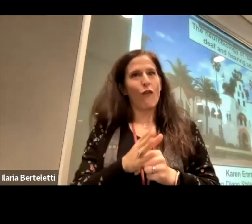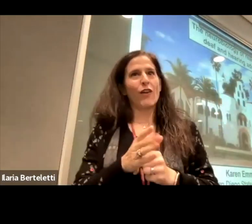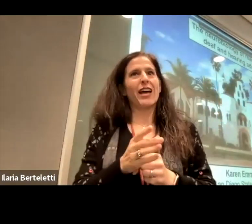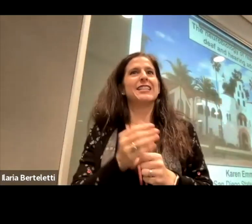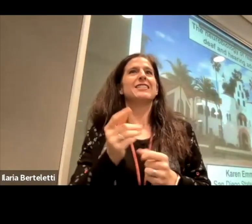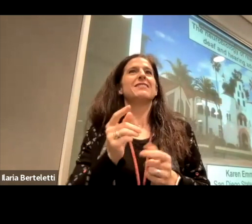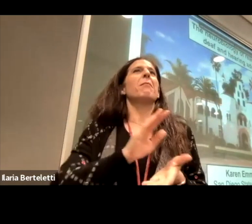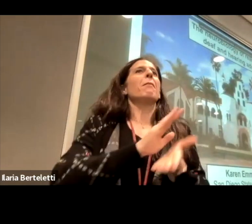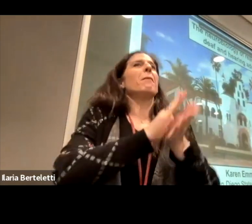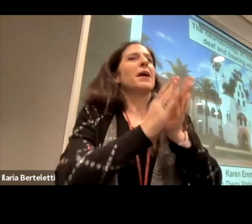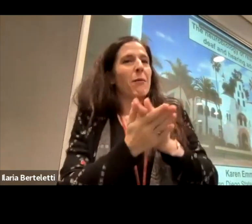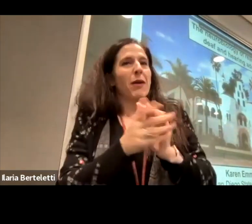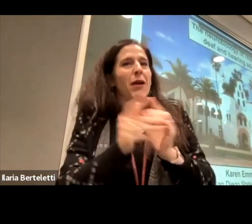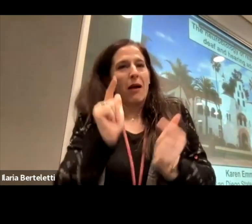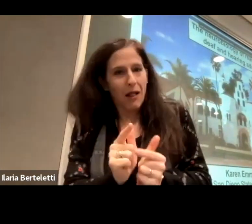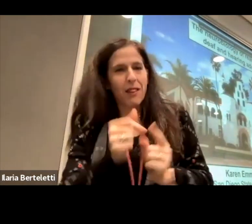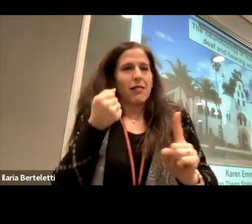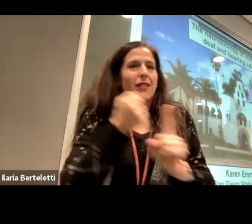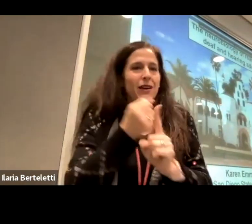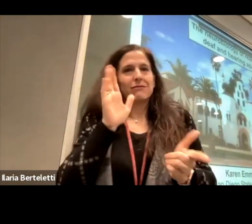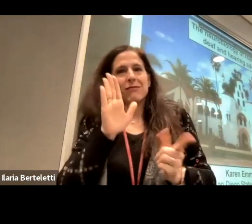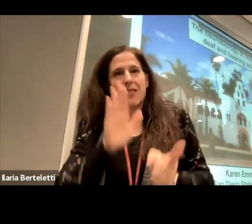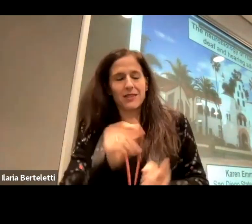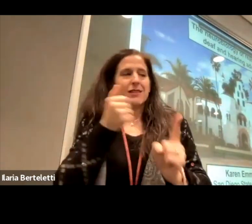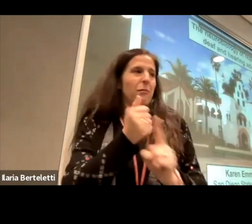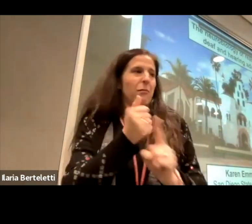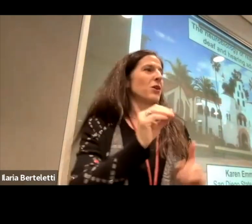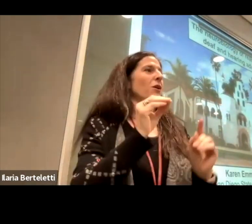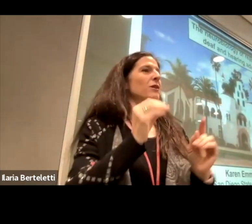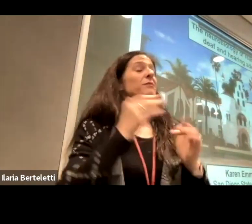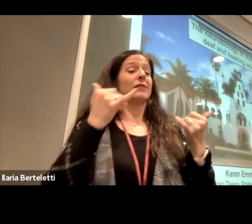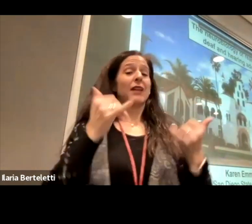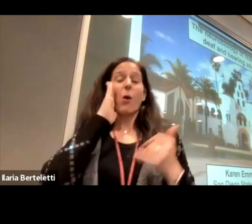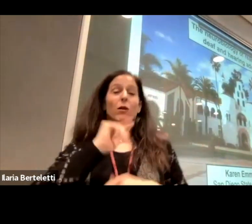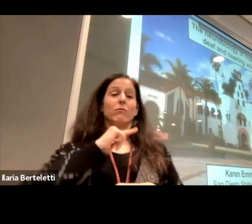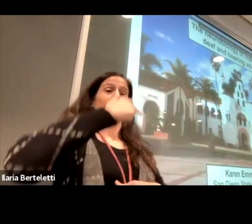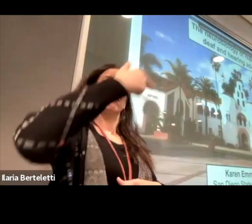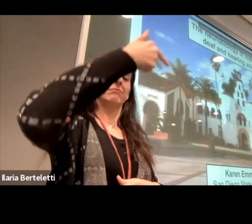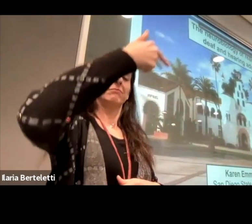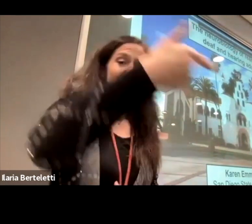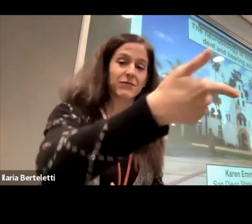hat I'm going to pass the floor over to our current PhD students and educational neuroscience will